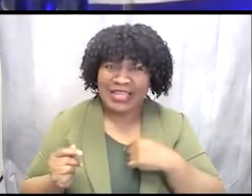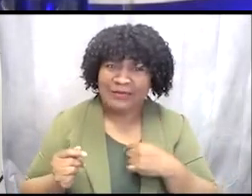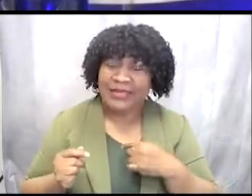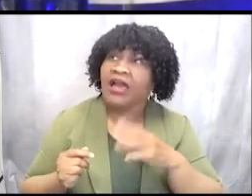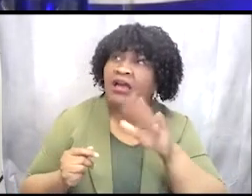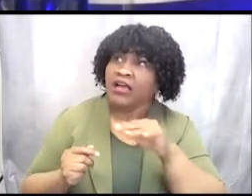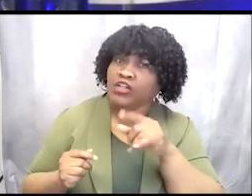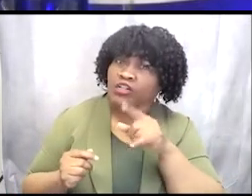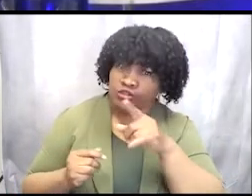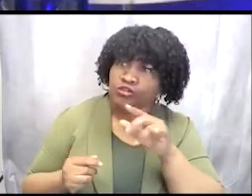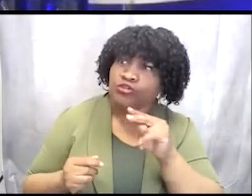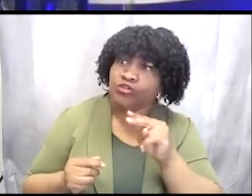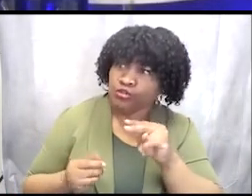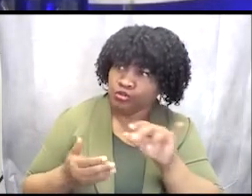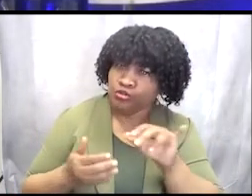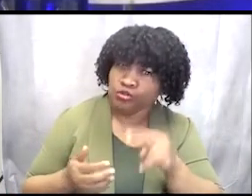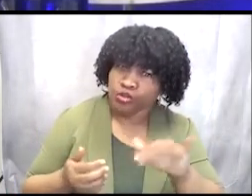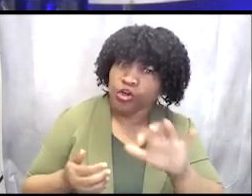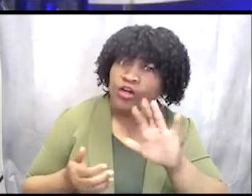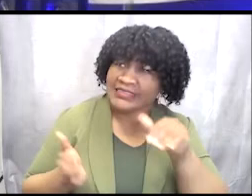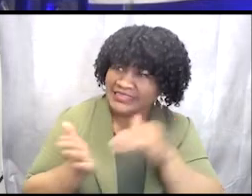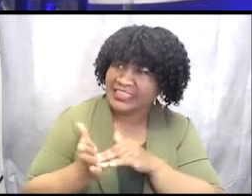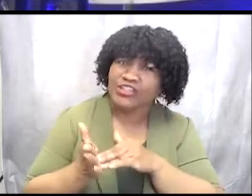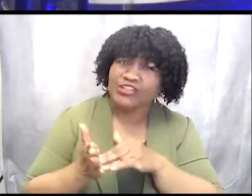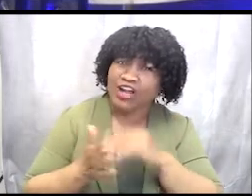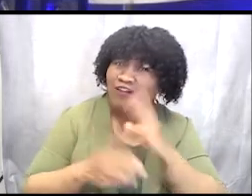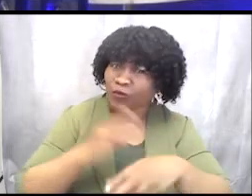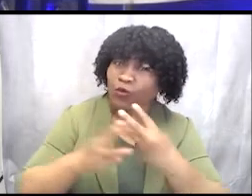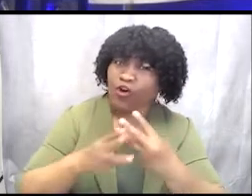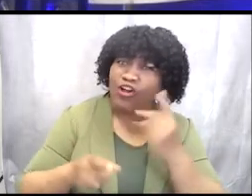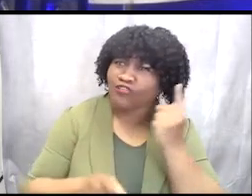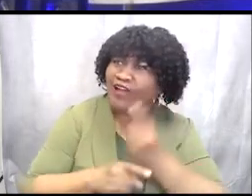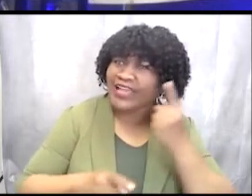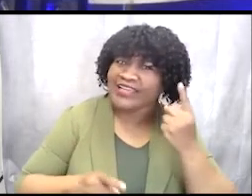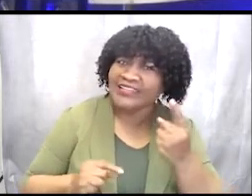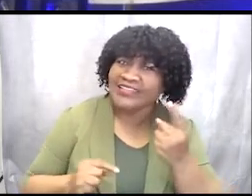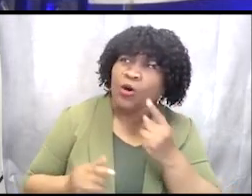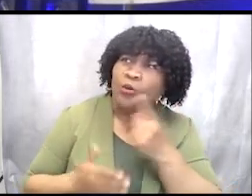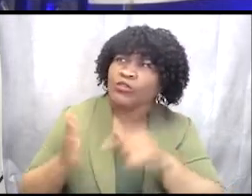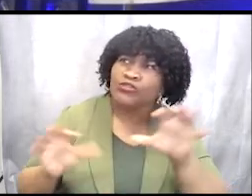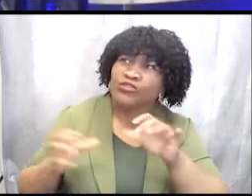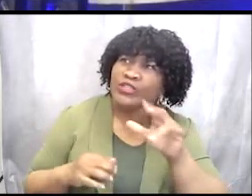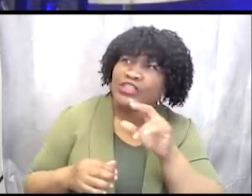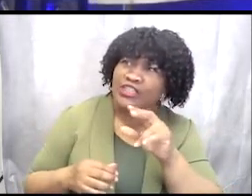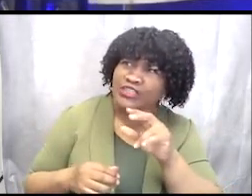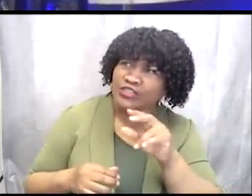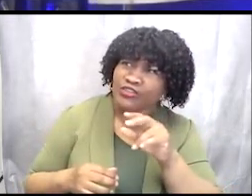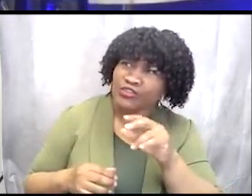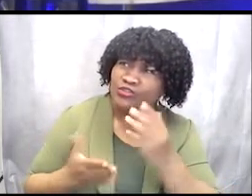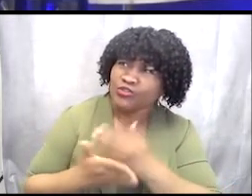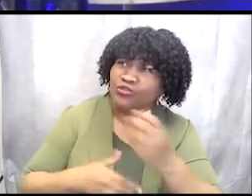they think that New York City is the center of the universe. (chuckling) Right? And they will say, "Well, what are they doing in New York? We know they have the curriculum in New York."